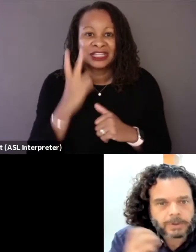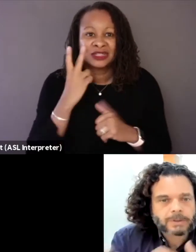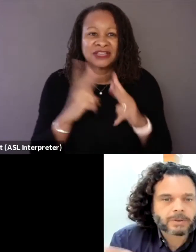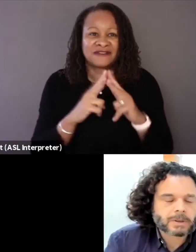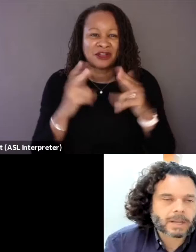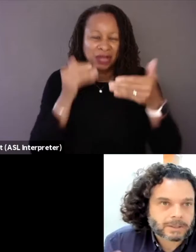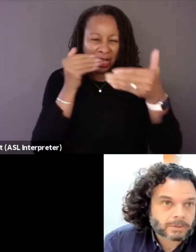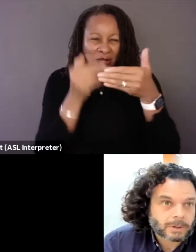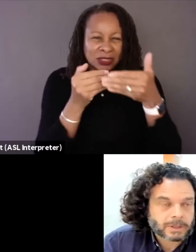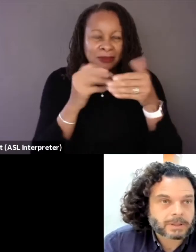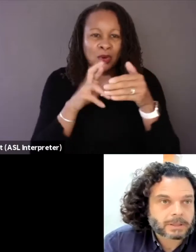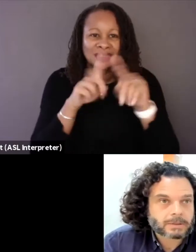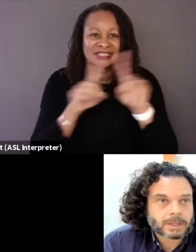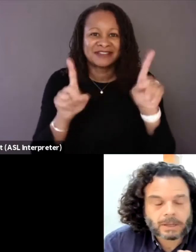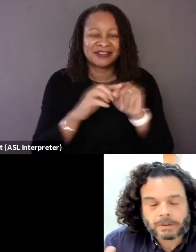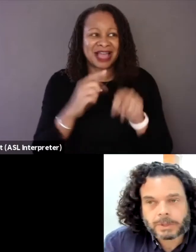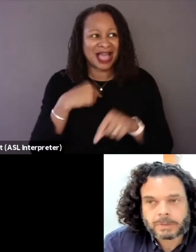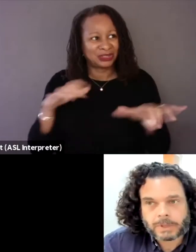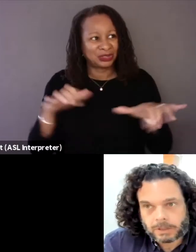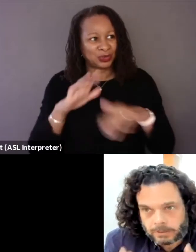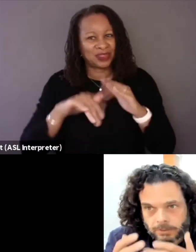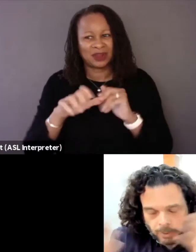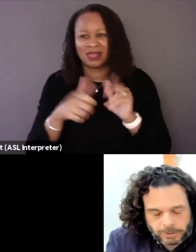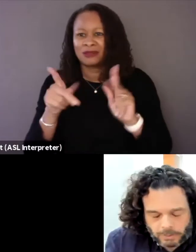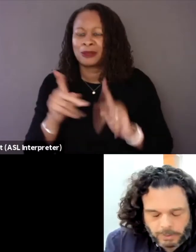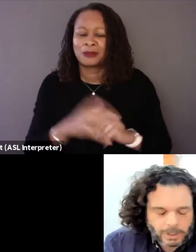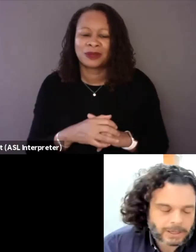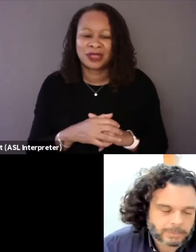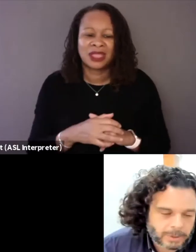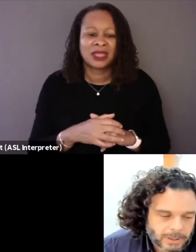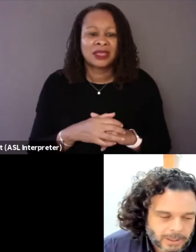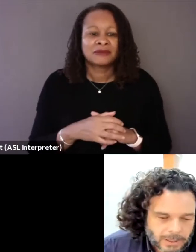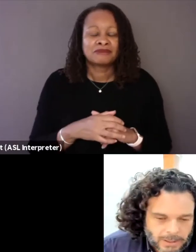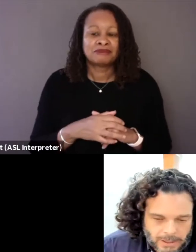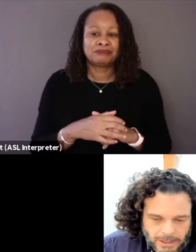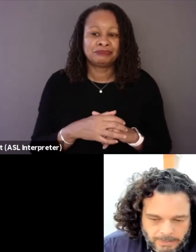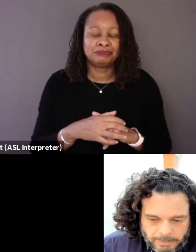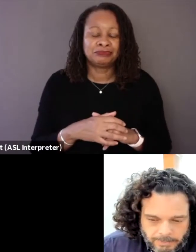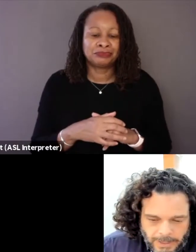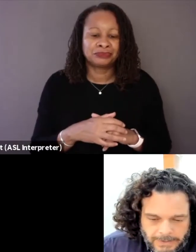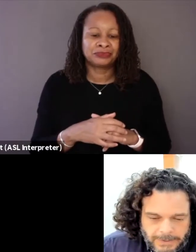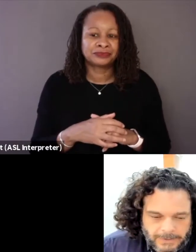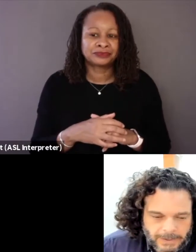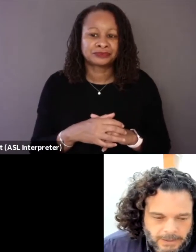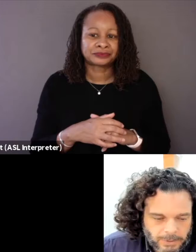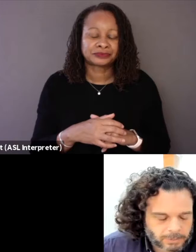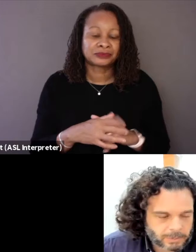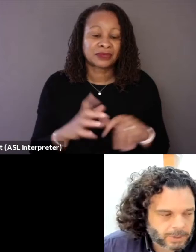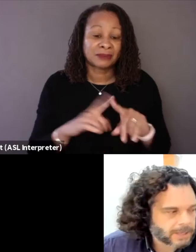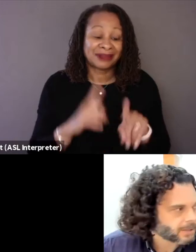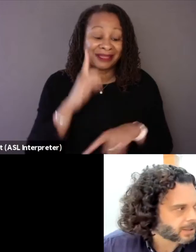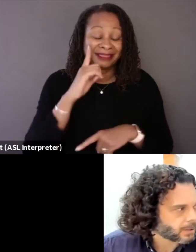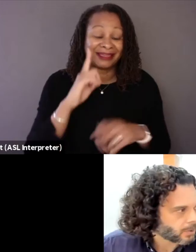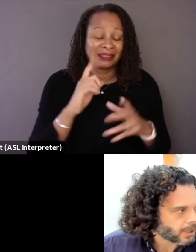different, I do, I think, than, than other people, than within normal eyes. But I think that it was a blessing in a way